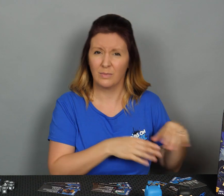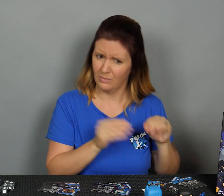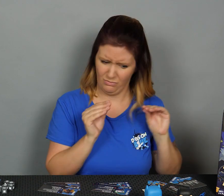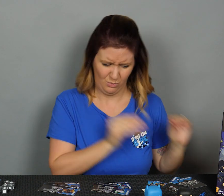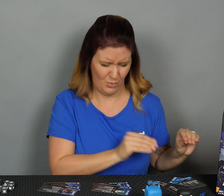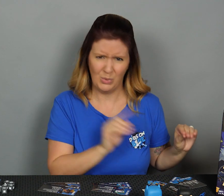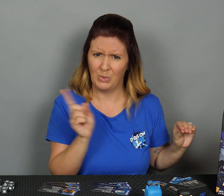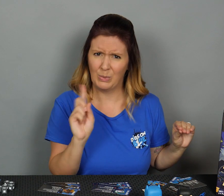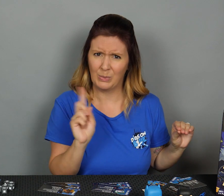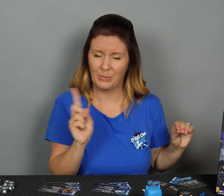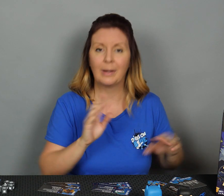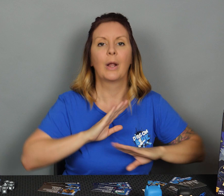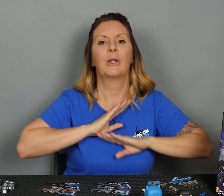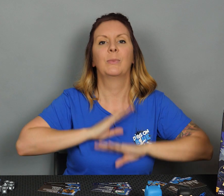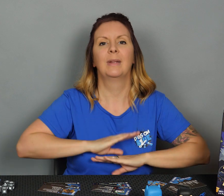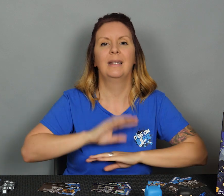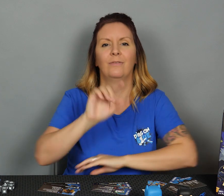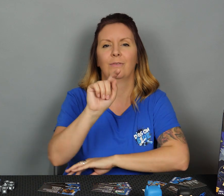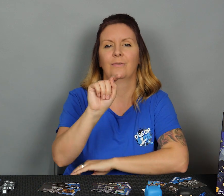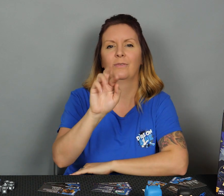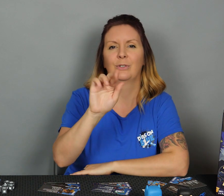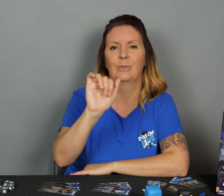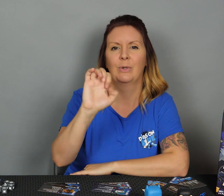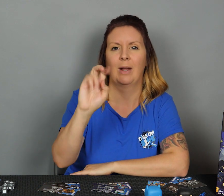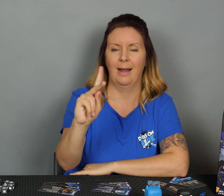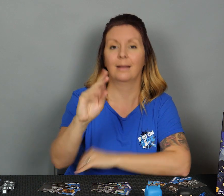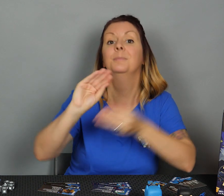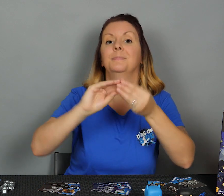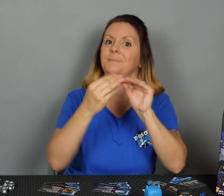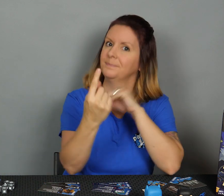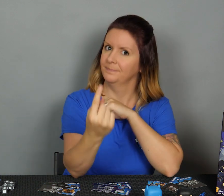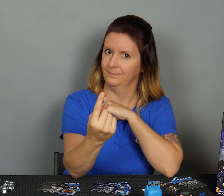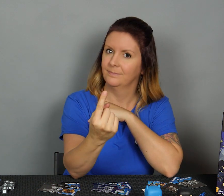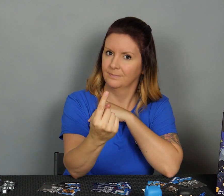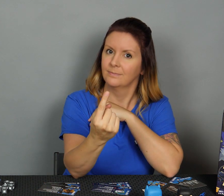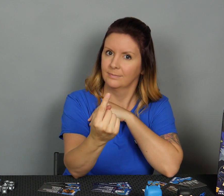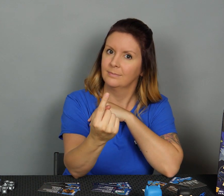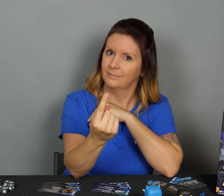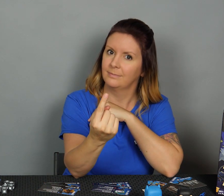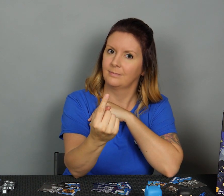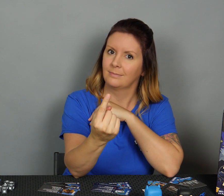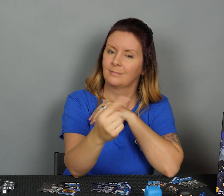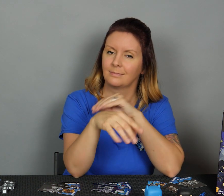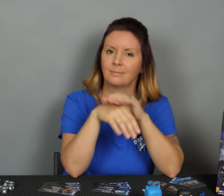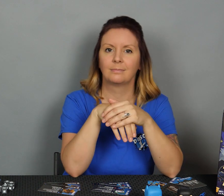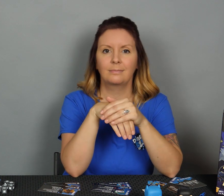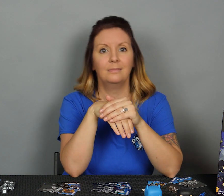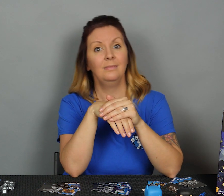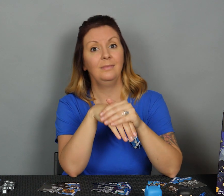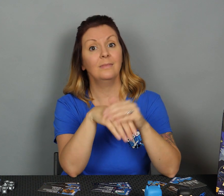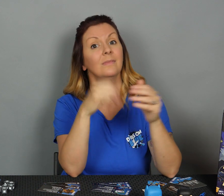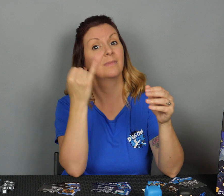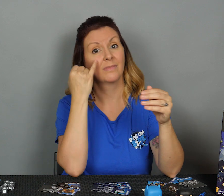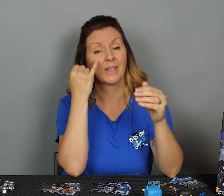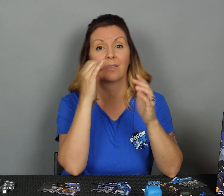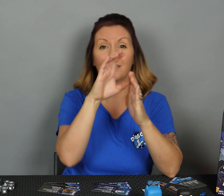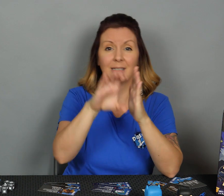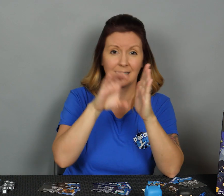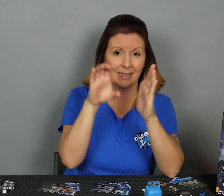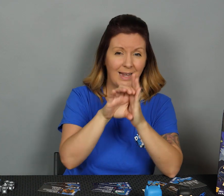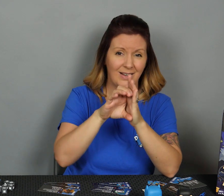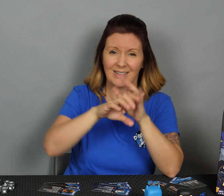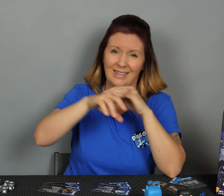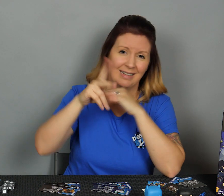Place the removed character on the numbered one space of the cooldown track.